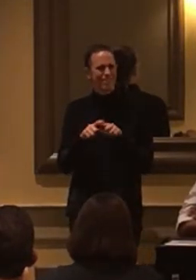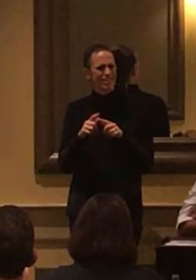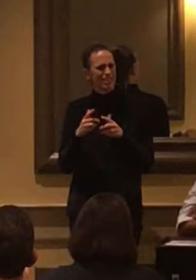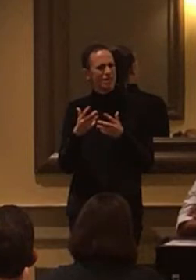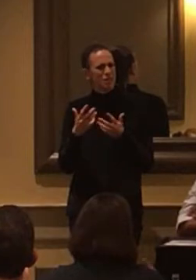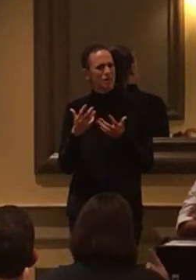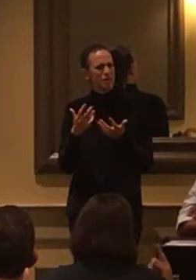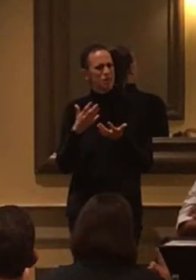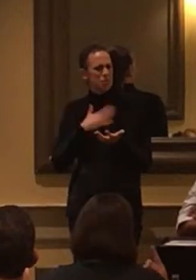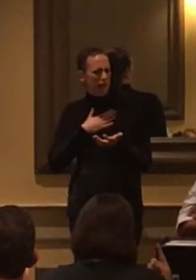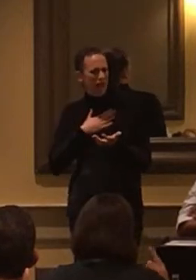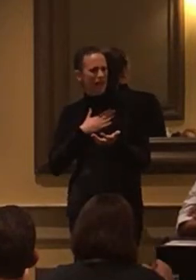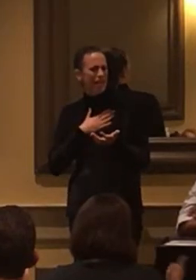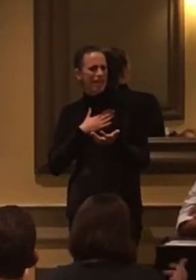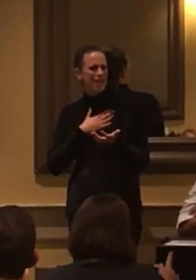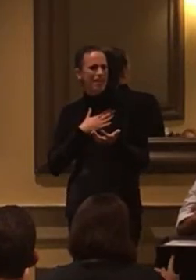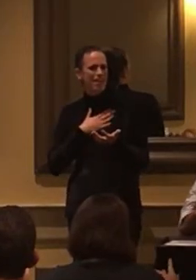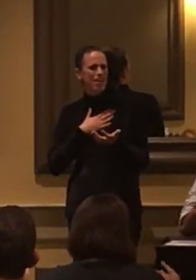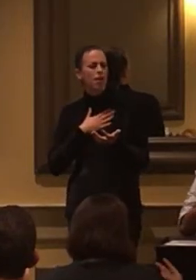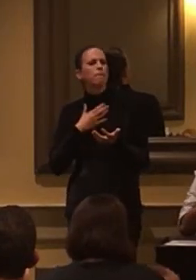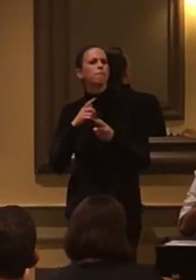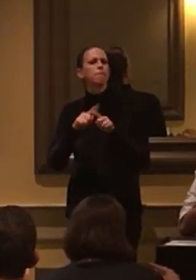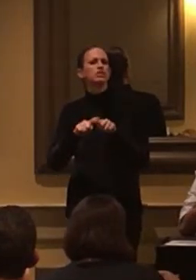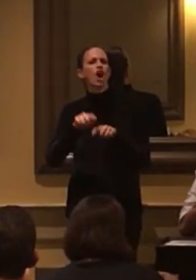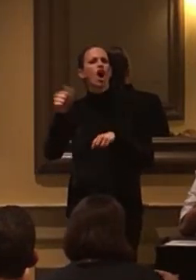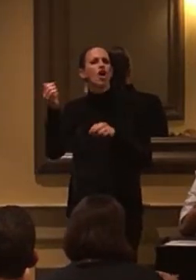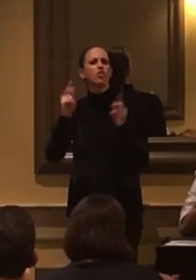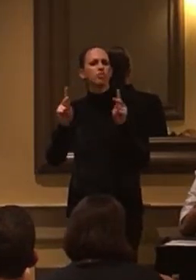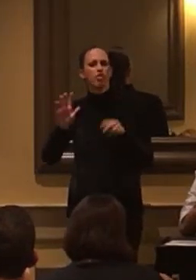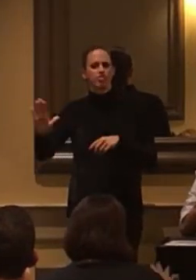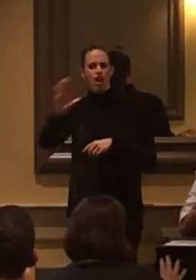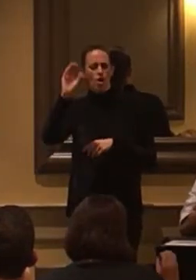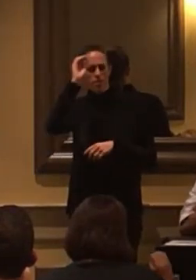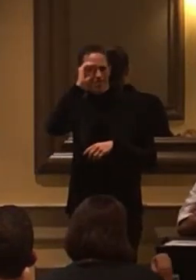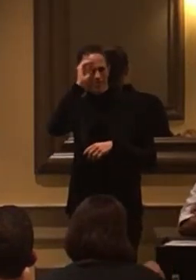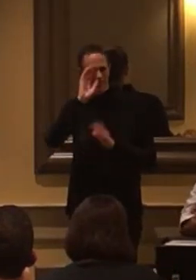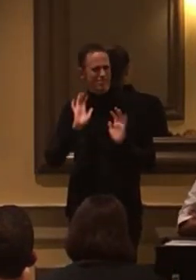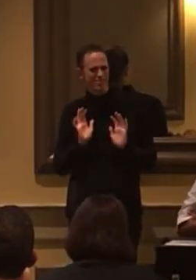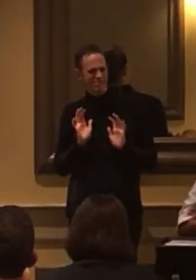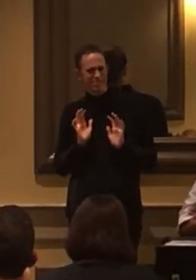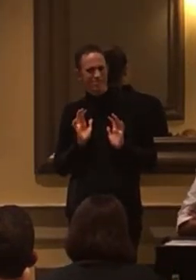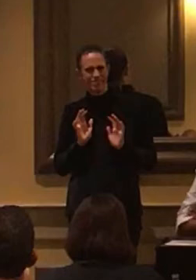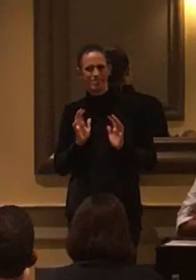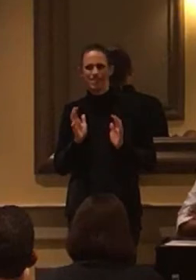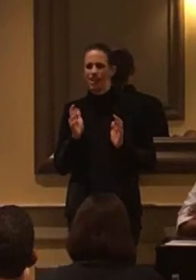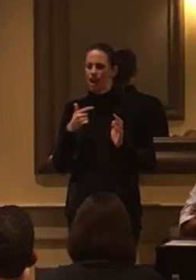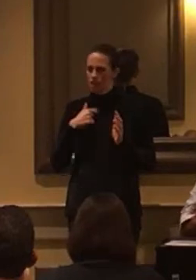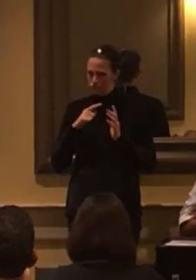what others think of me. So when I started accepting resources more in high school,